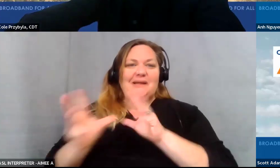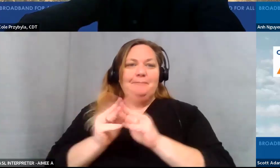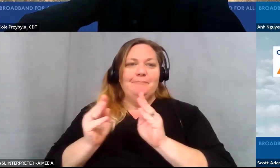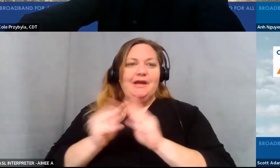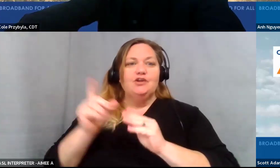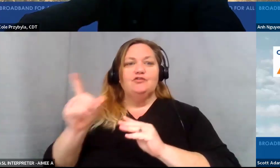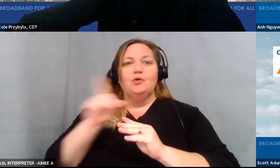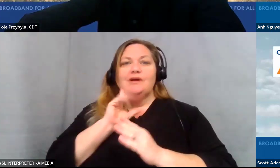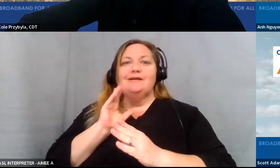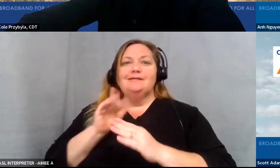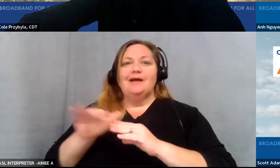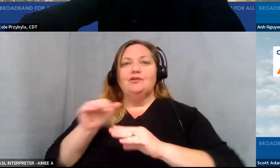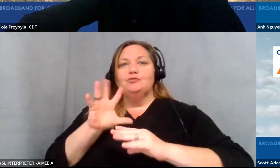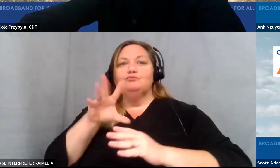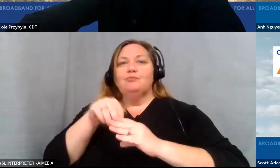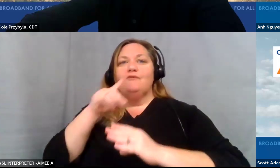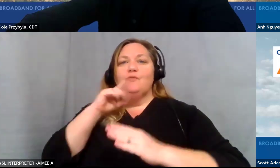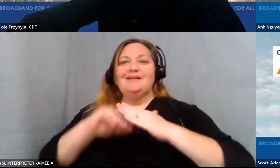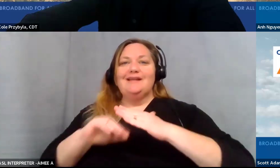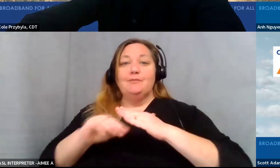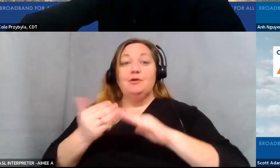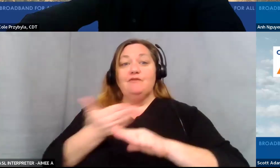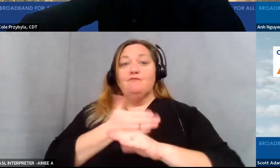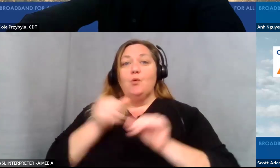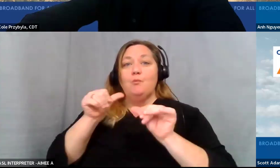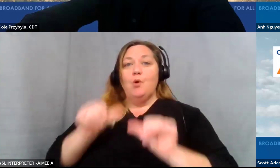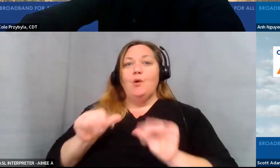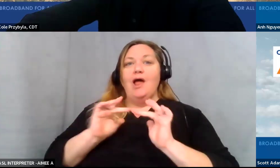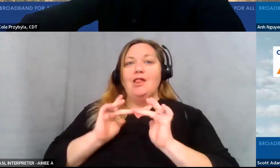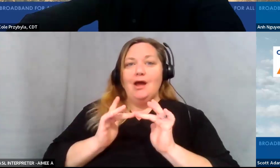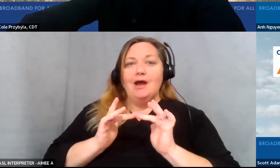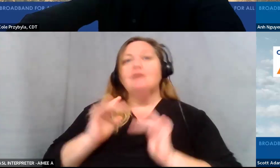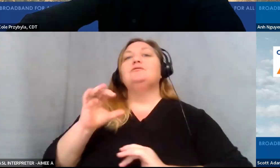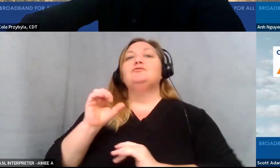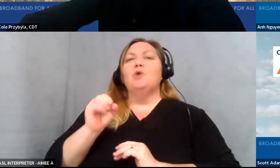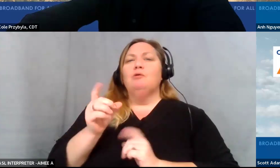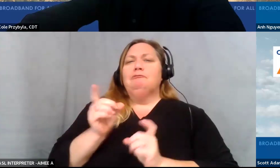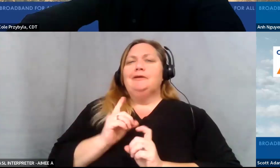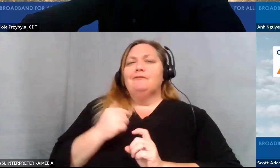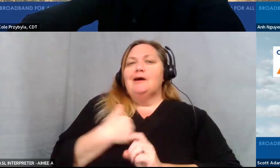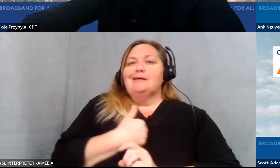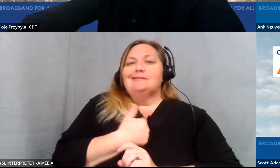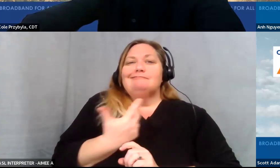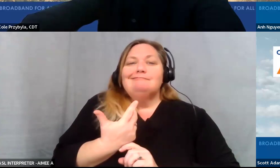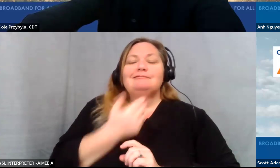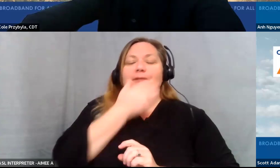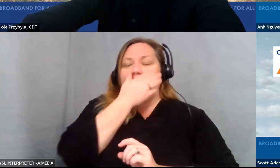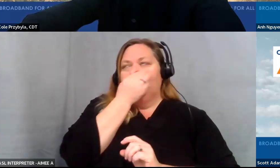that for accessibility before posting it online so give us, you know, 10 days,